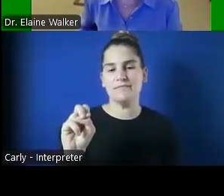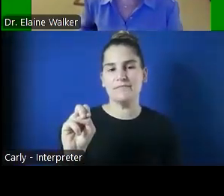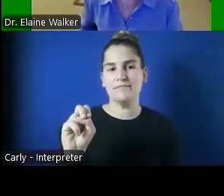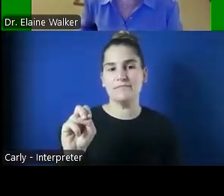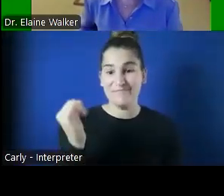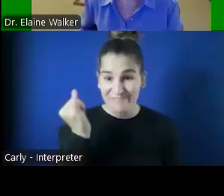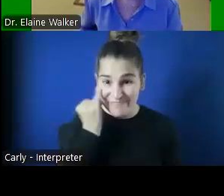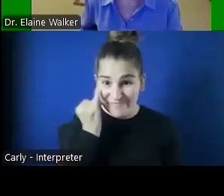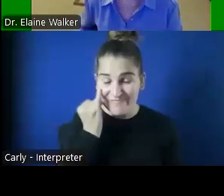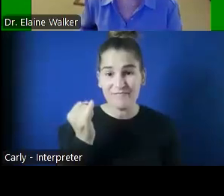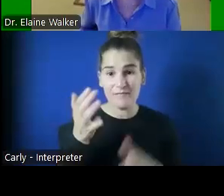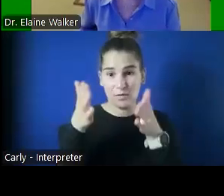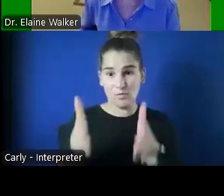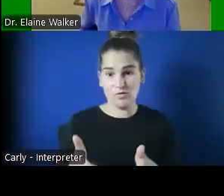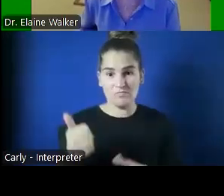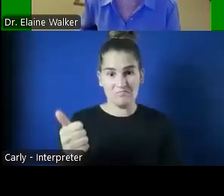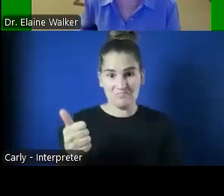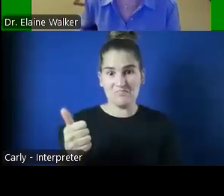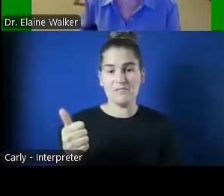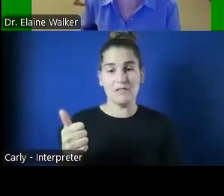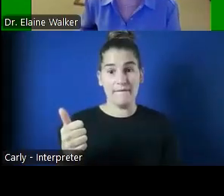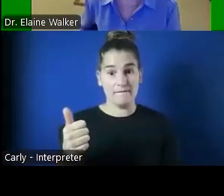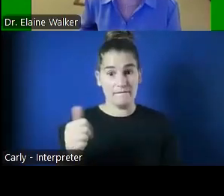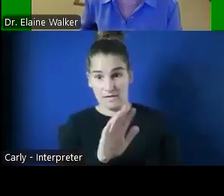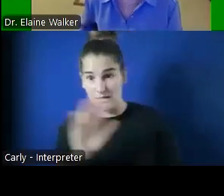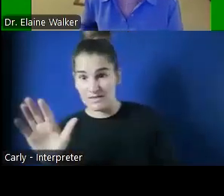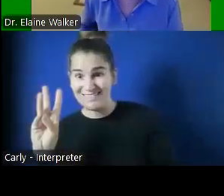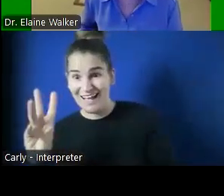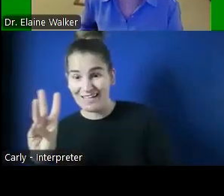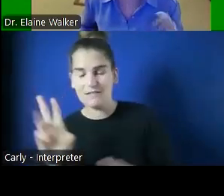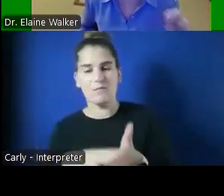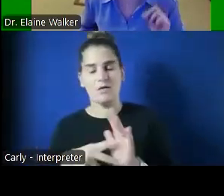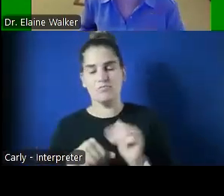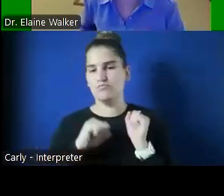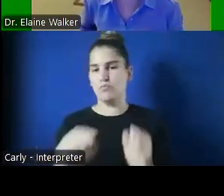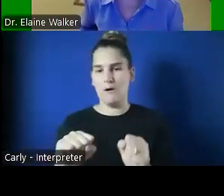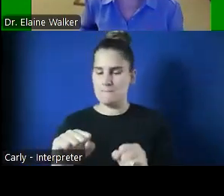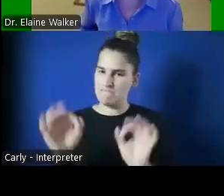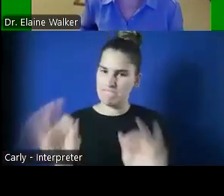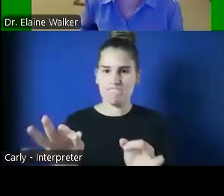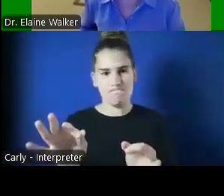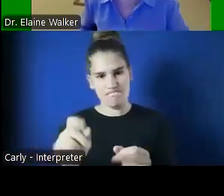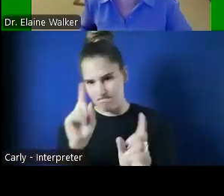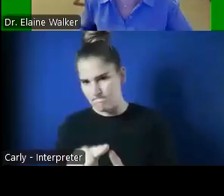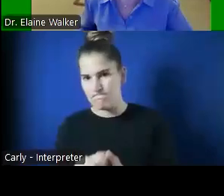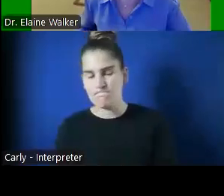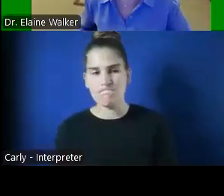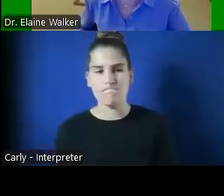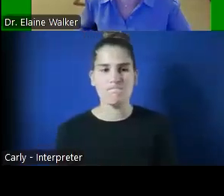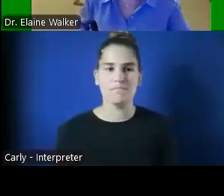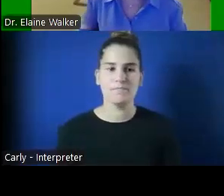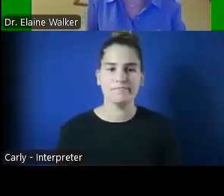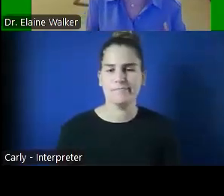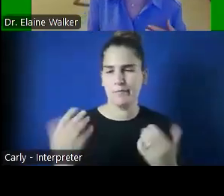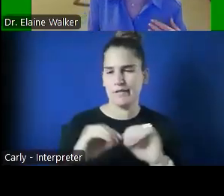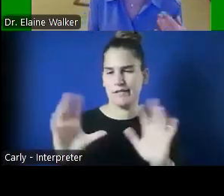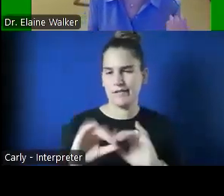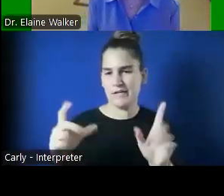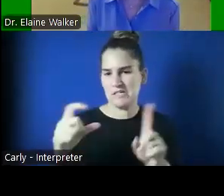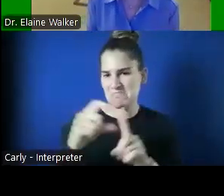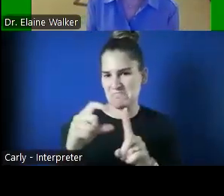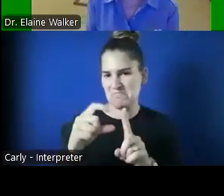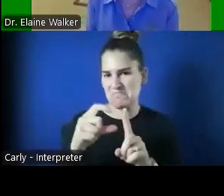level six they have strong conviction um also to clarify some terminology um you'll see in some